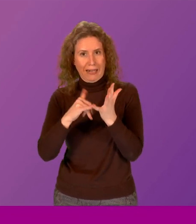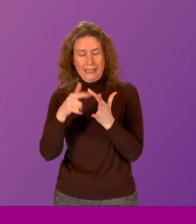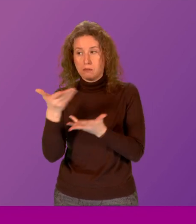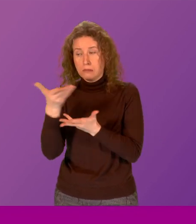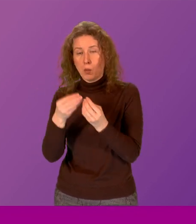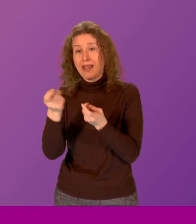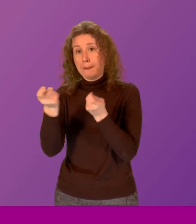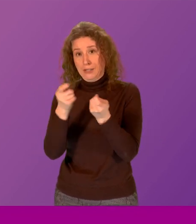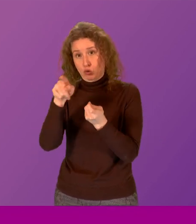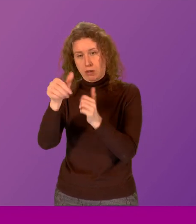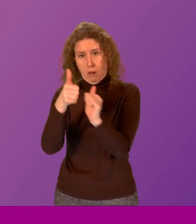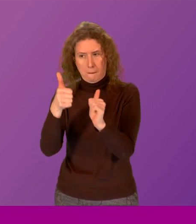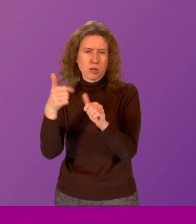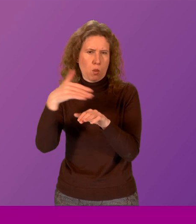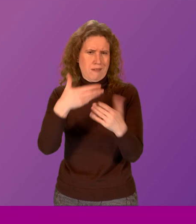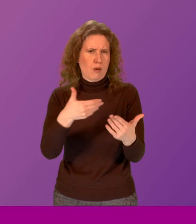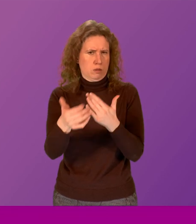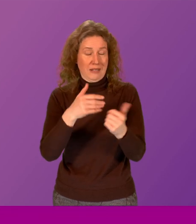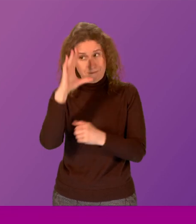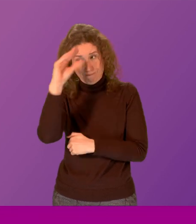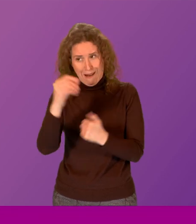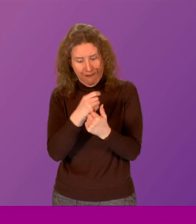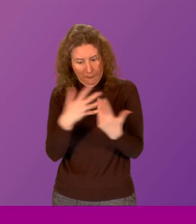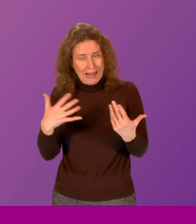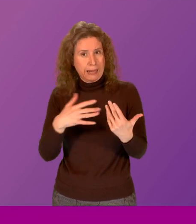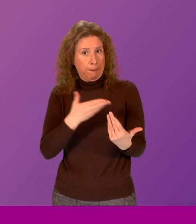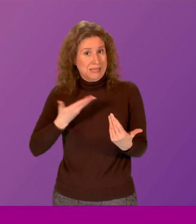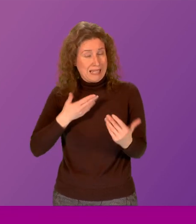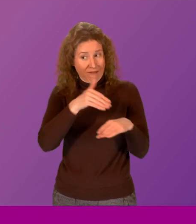alerted them to a number of businesses in the East Kilbride area that have,